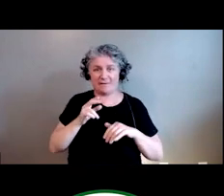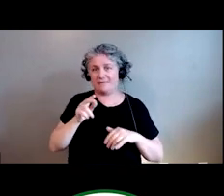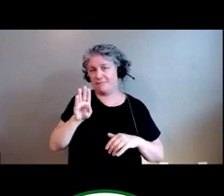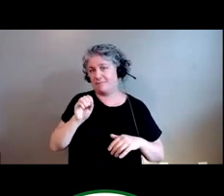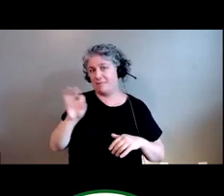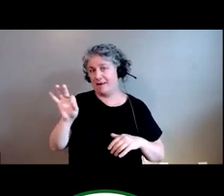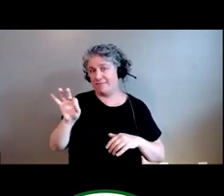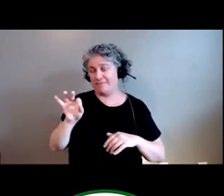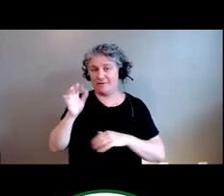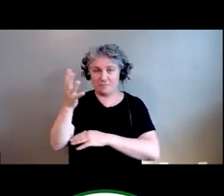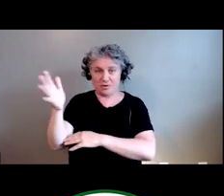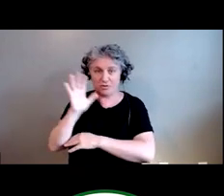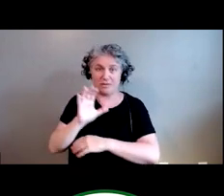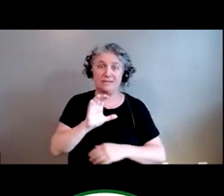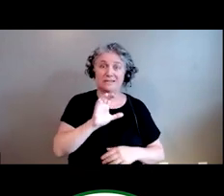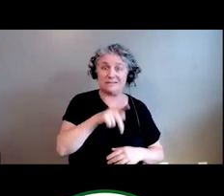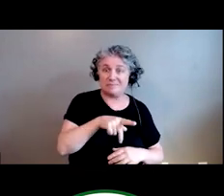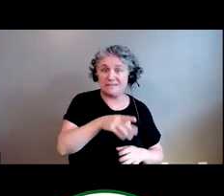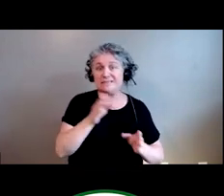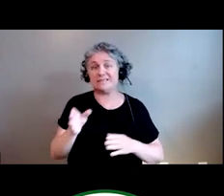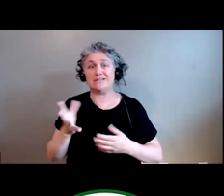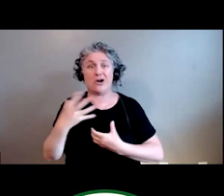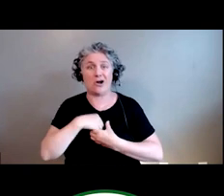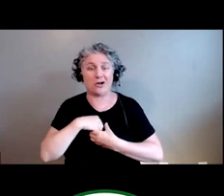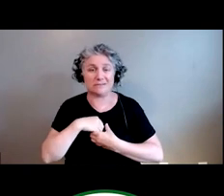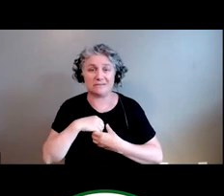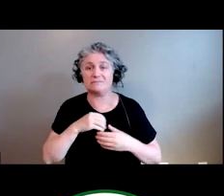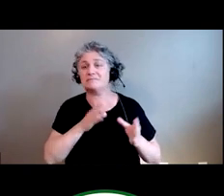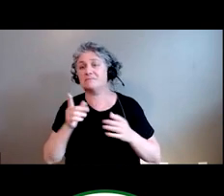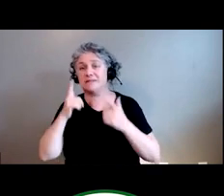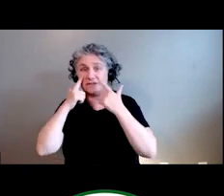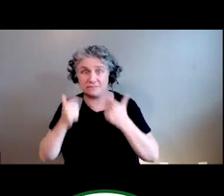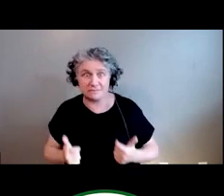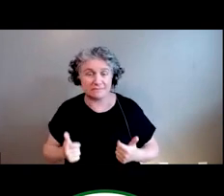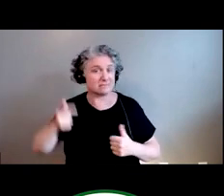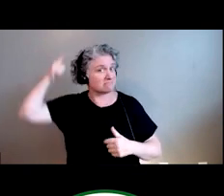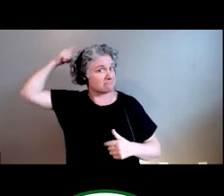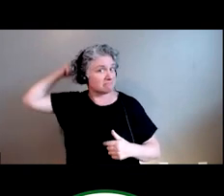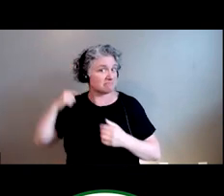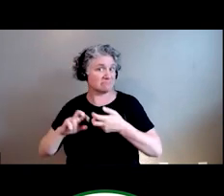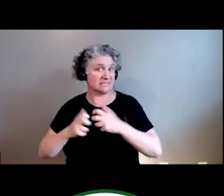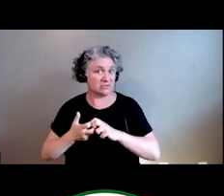vision impairments, spinal cord injury, Down syndrome, amputation and other sensory challenges.